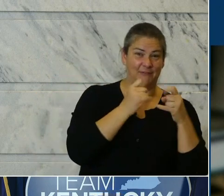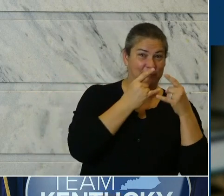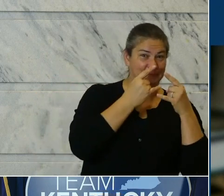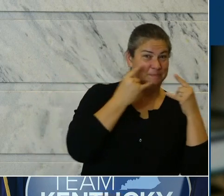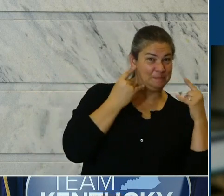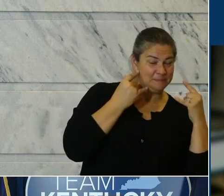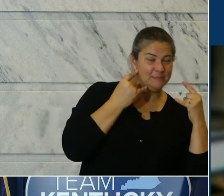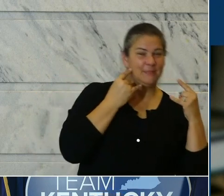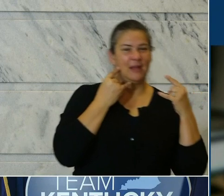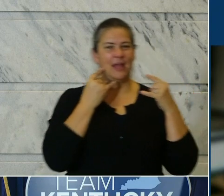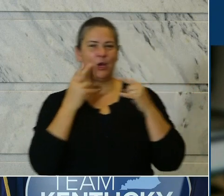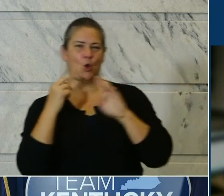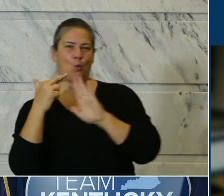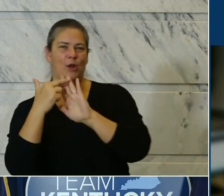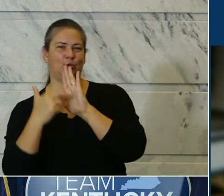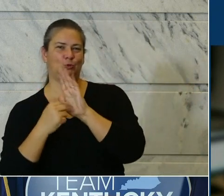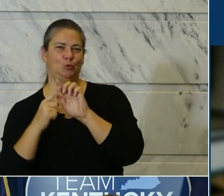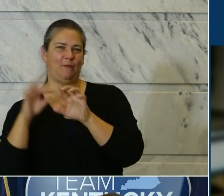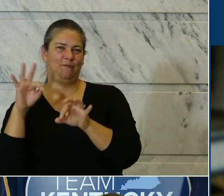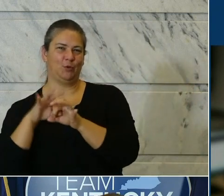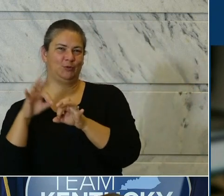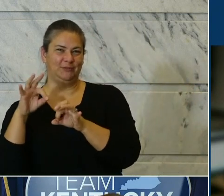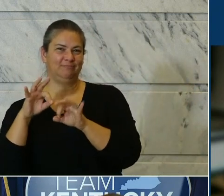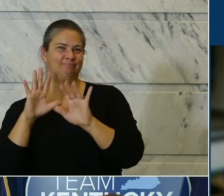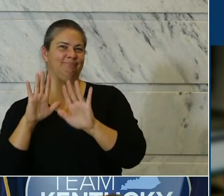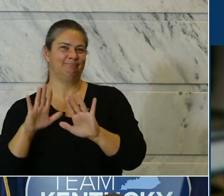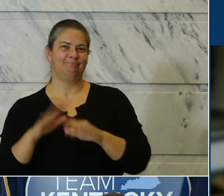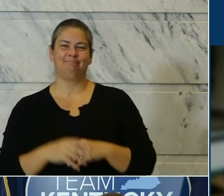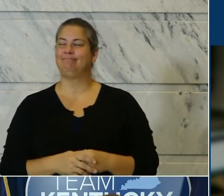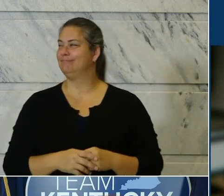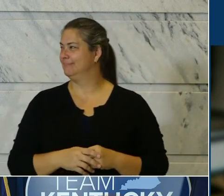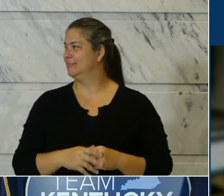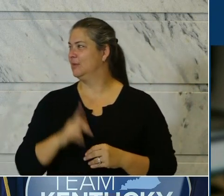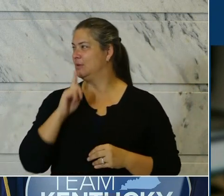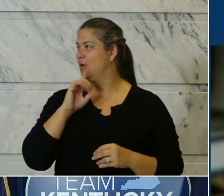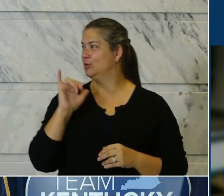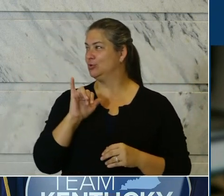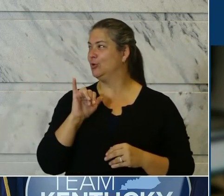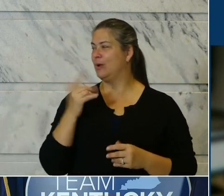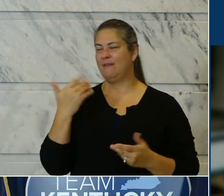KEEPING EACH OTHER SAFE GREAT